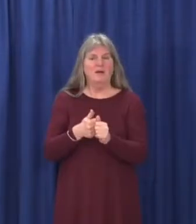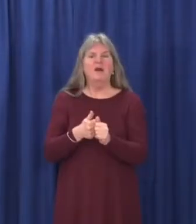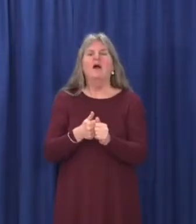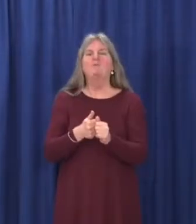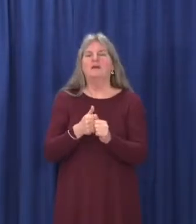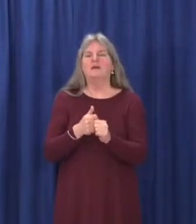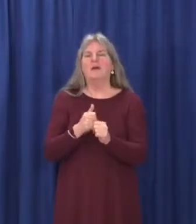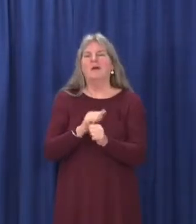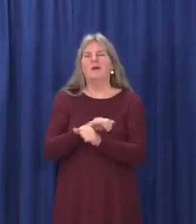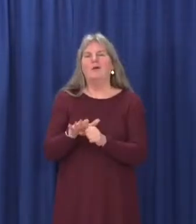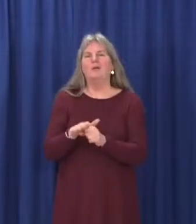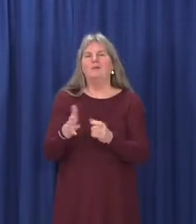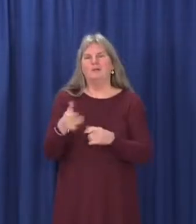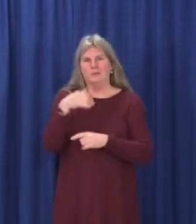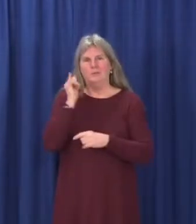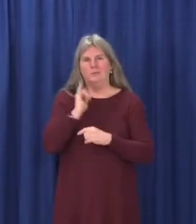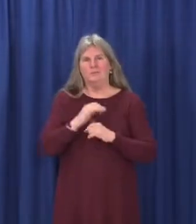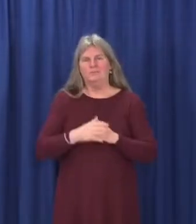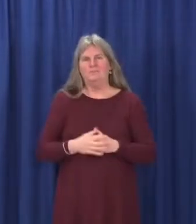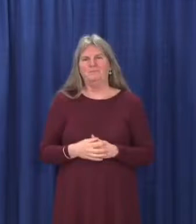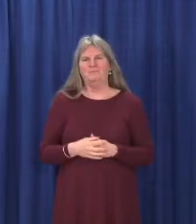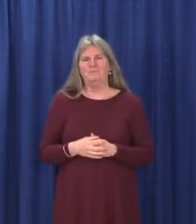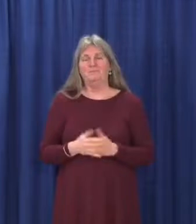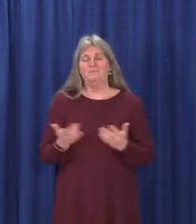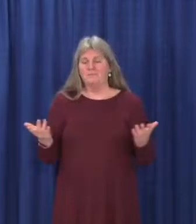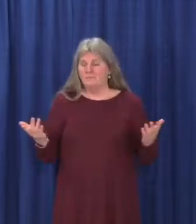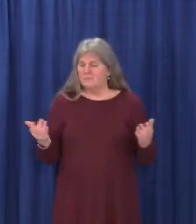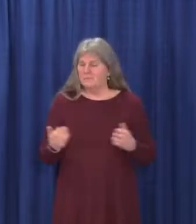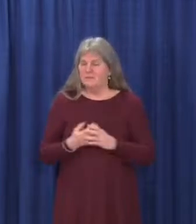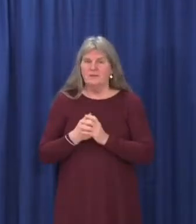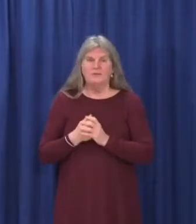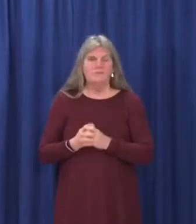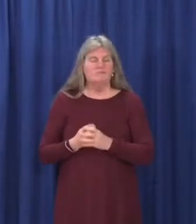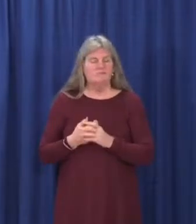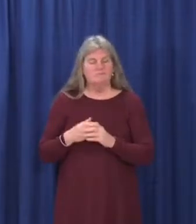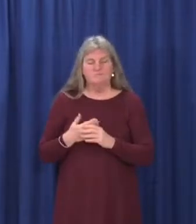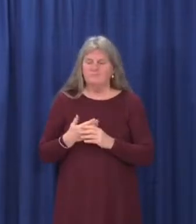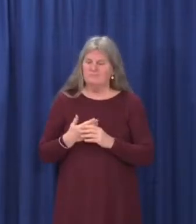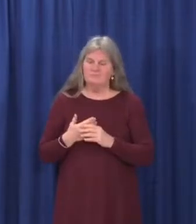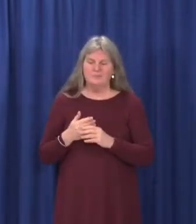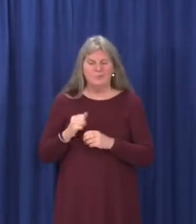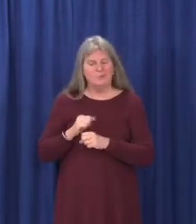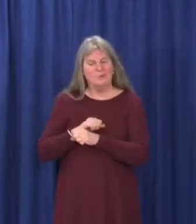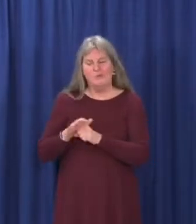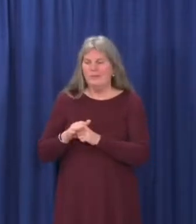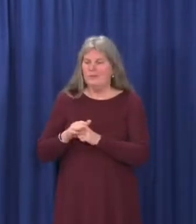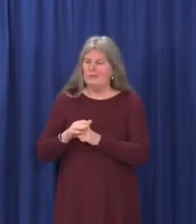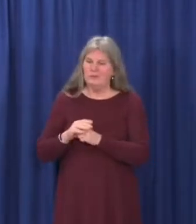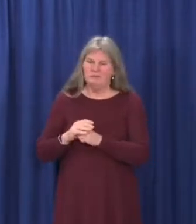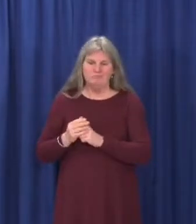in the territory. We continue to work our way through the latest wave of COVID-19 and the impacts